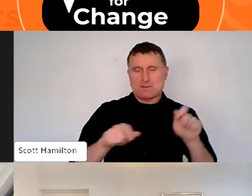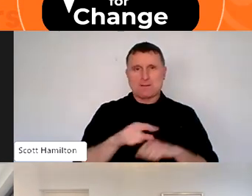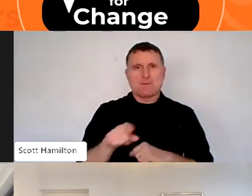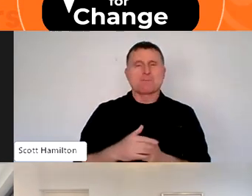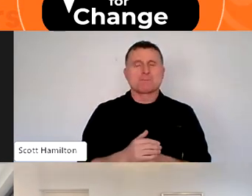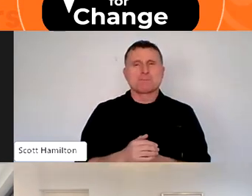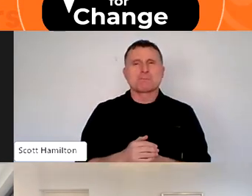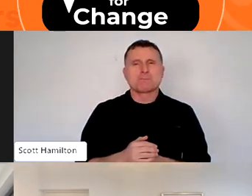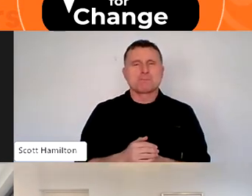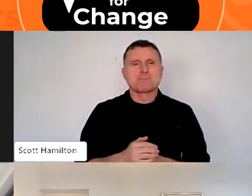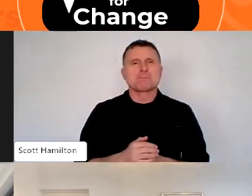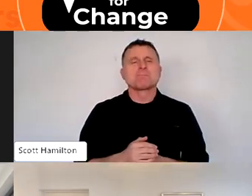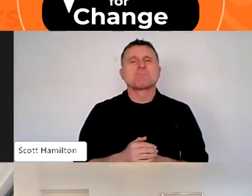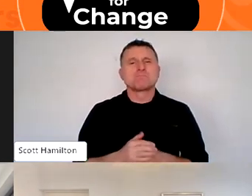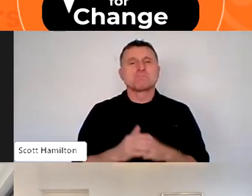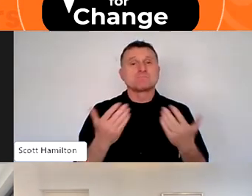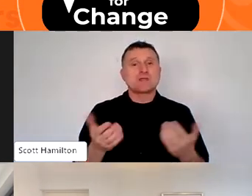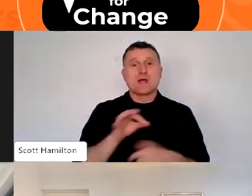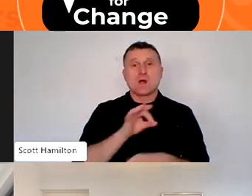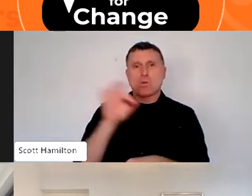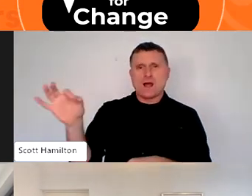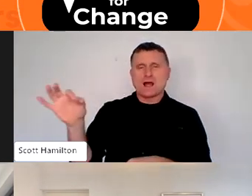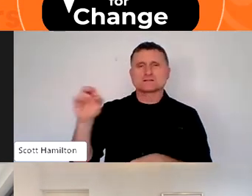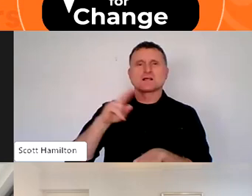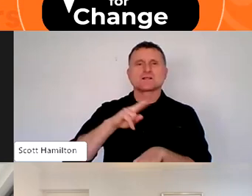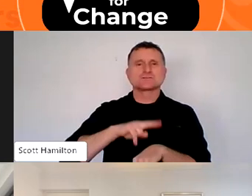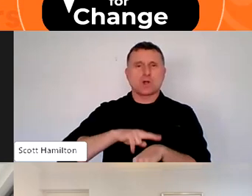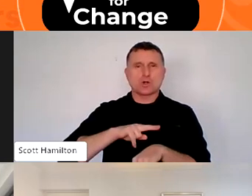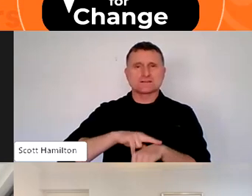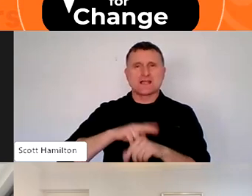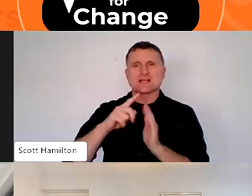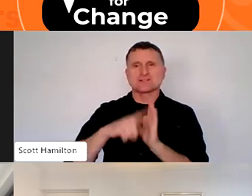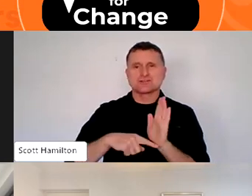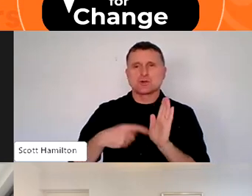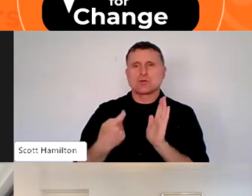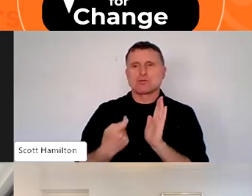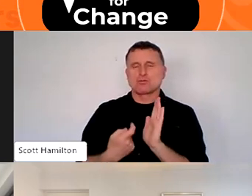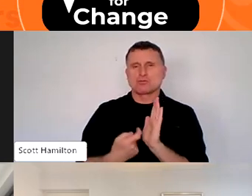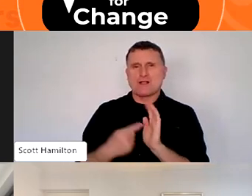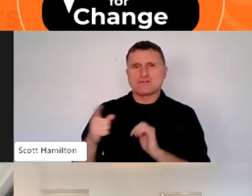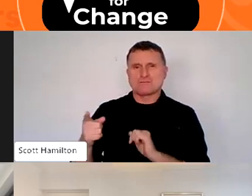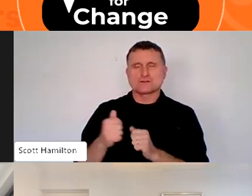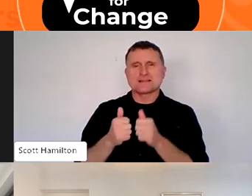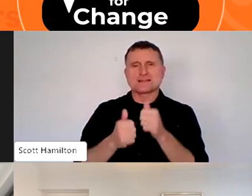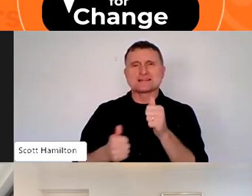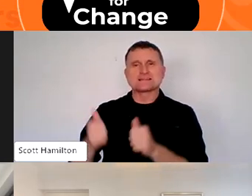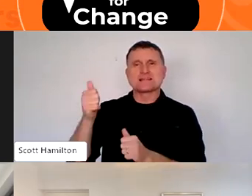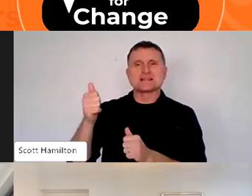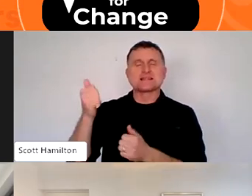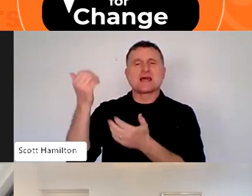now finally pose this question to Dr Gill Rutherford, the Affiliate Senior Lecturer for Education and Disability Studies at the University